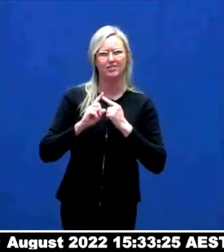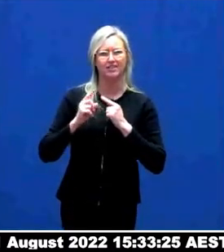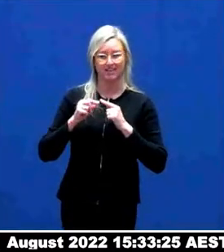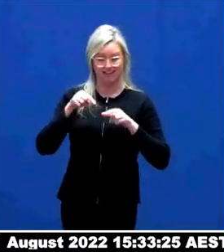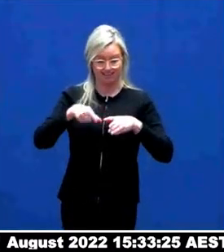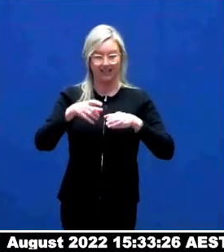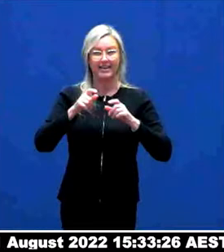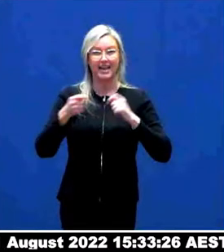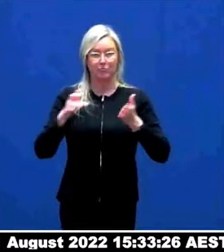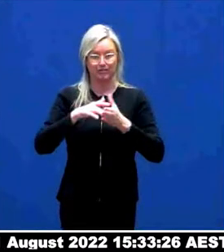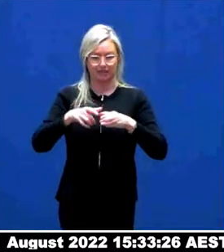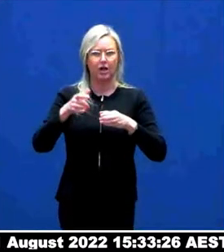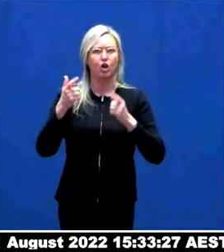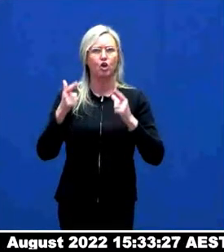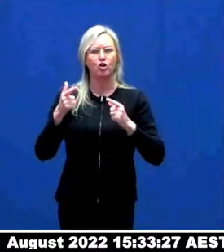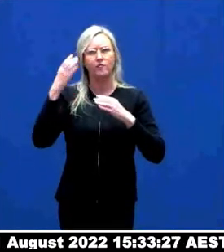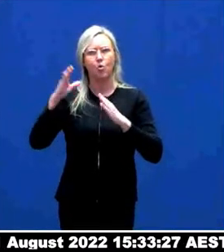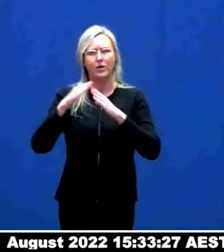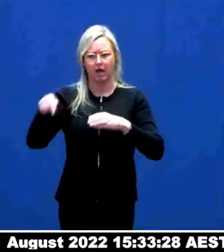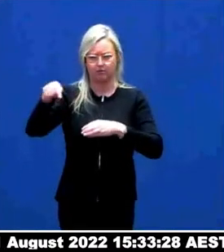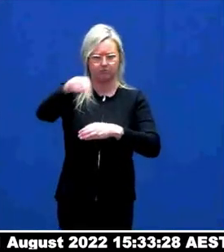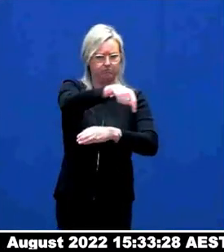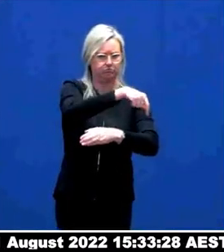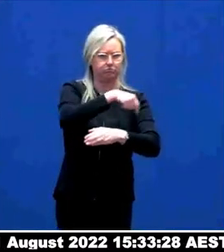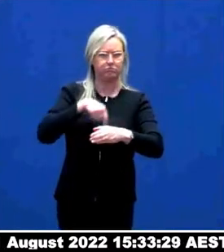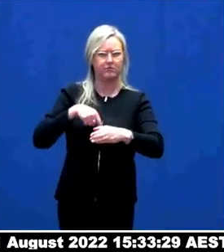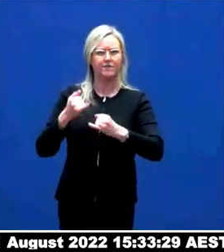So, you're very close to a lot of your target audience.